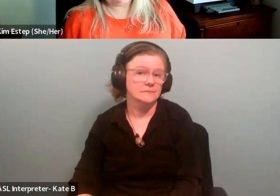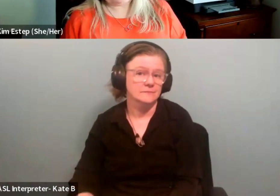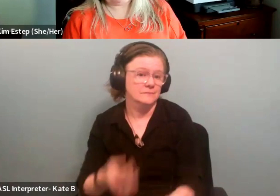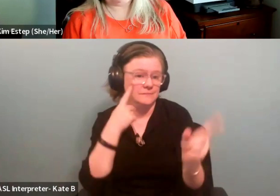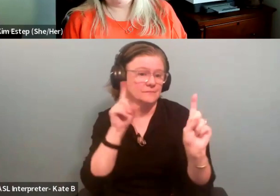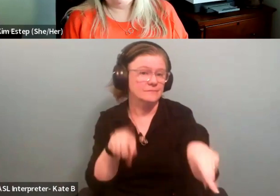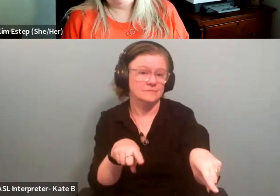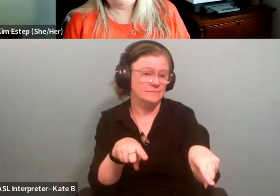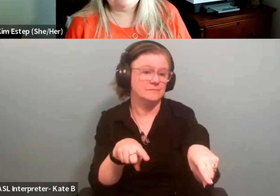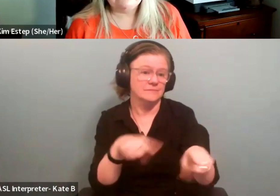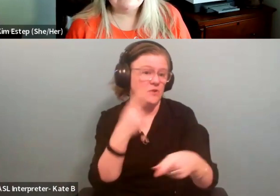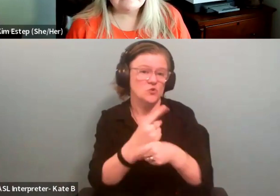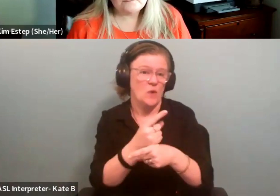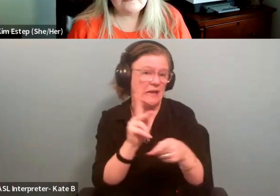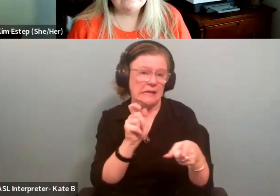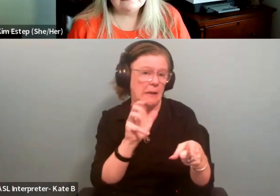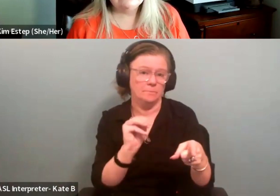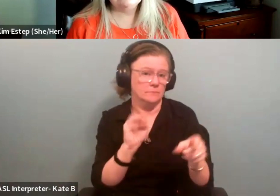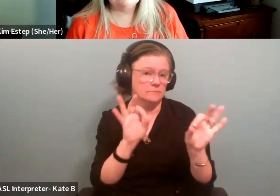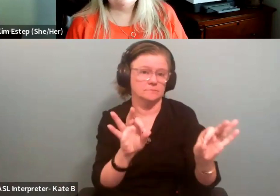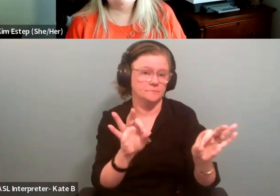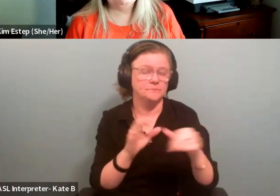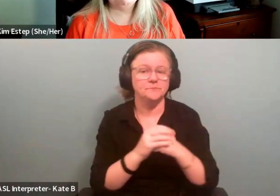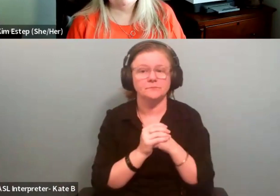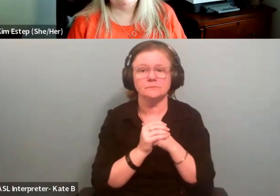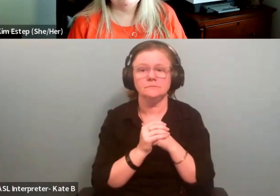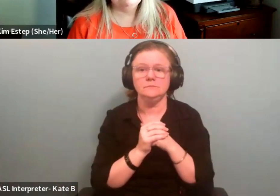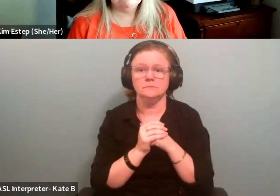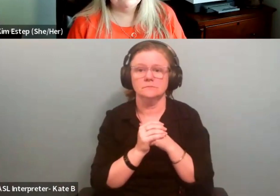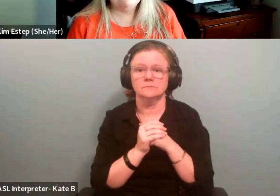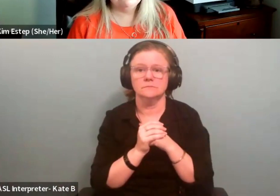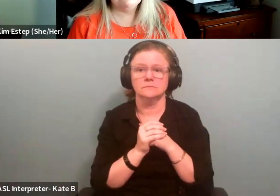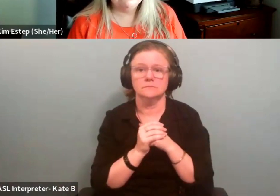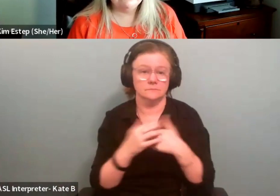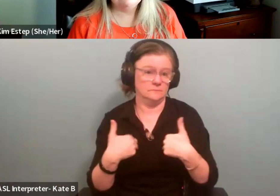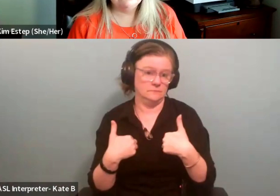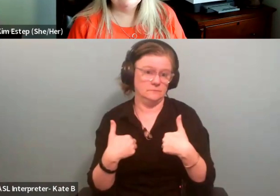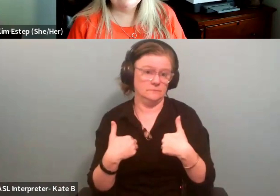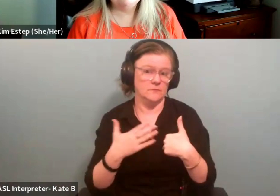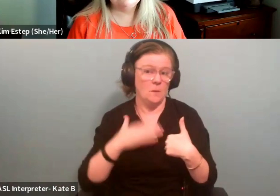what you shared Kim is really true. I also think, you know, for me, experiencing wraparound,